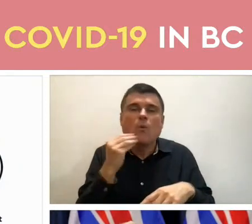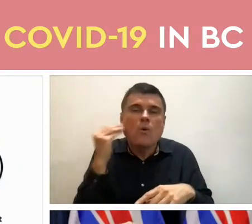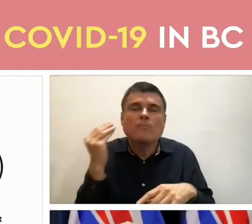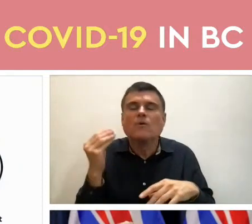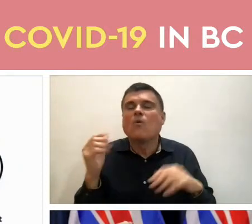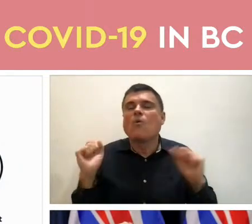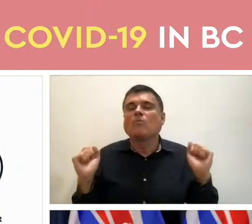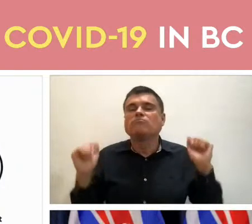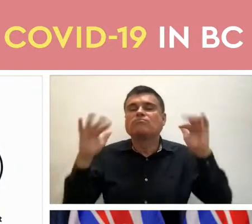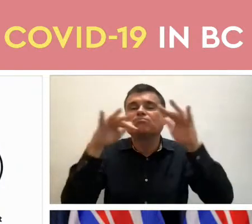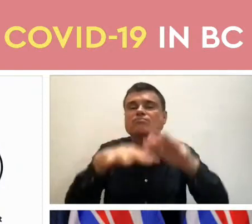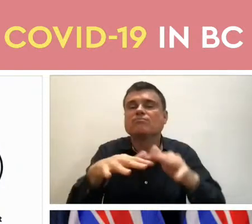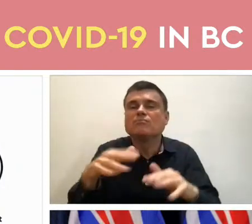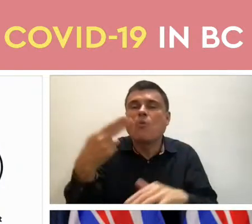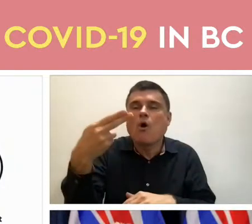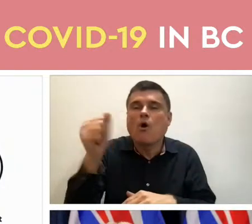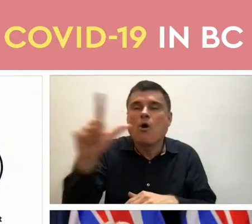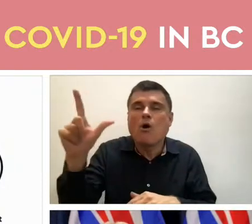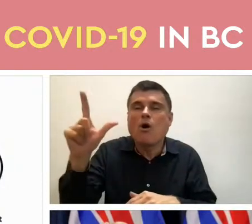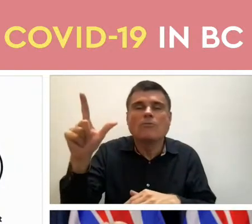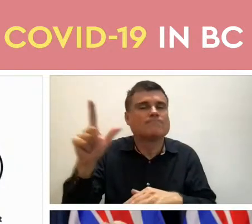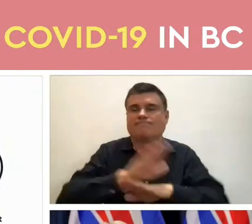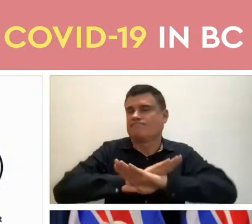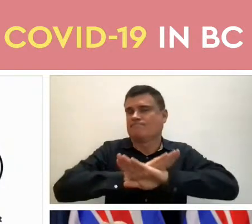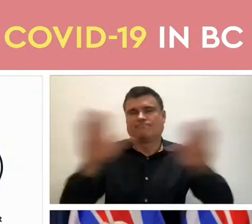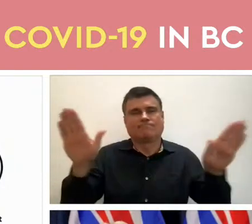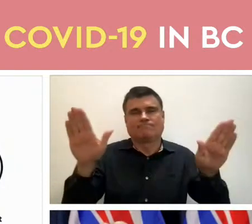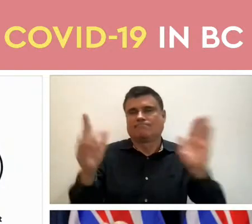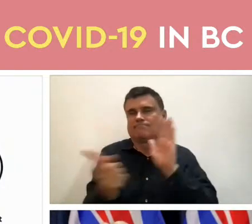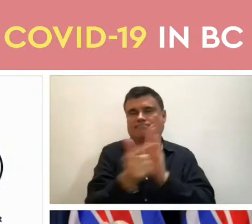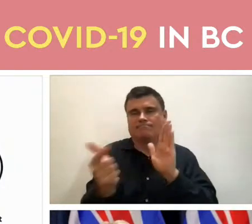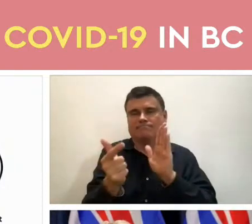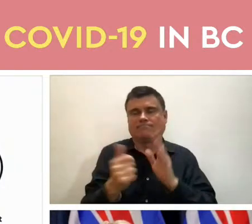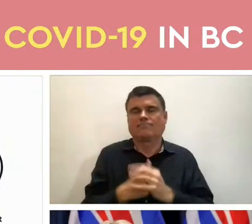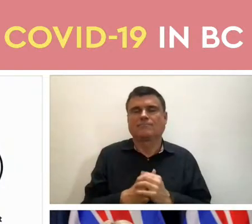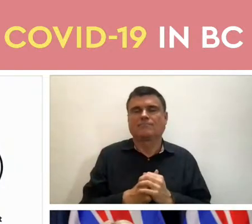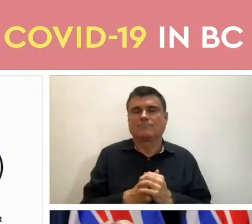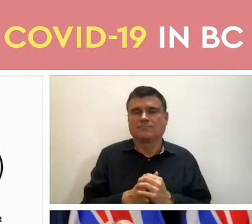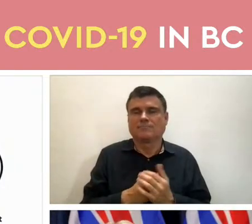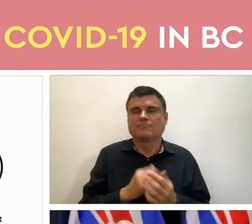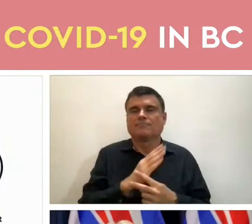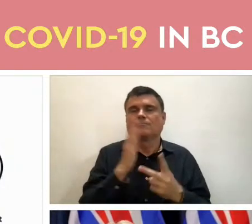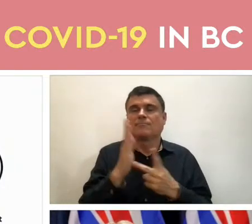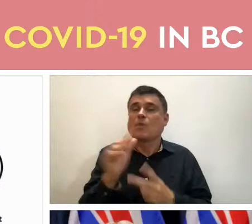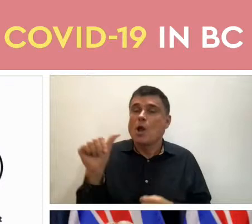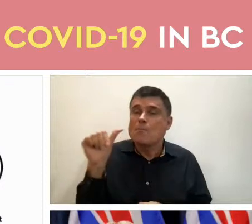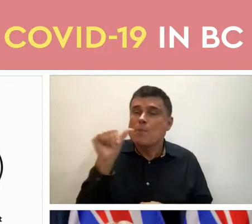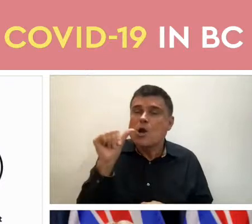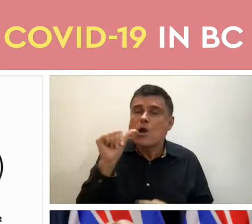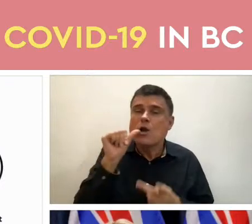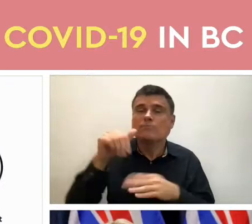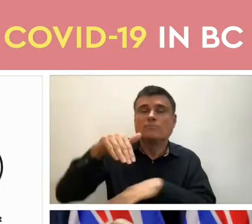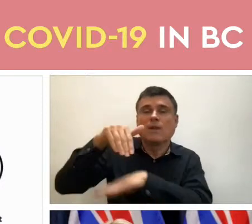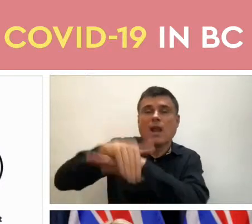period of time. We will be closing bars and nightclubs for this short period of time.